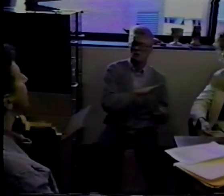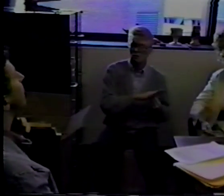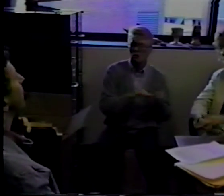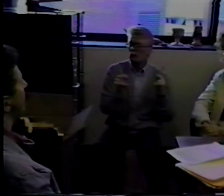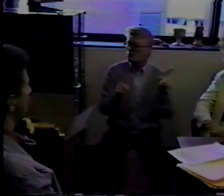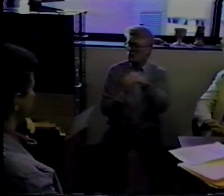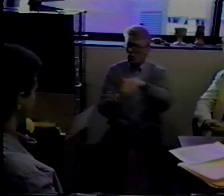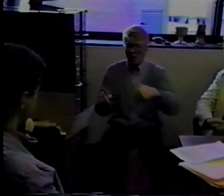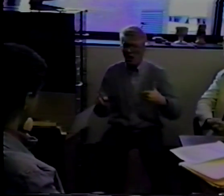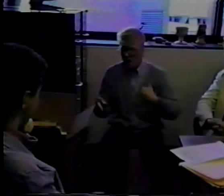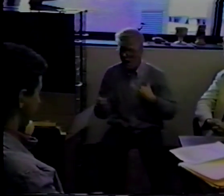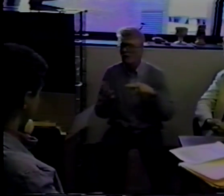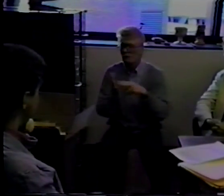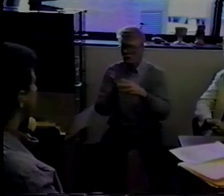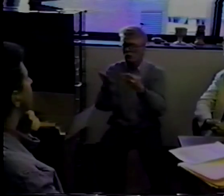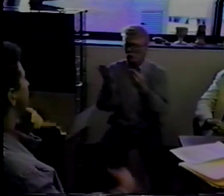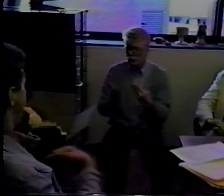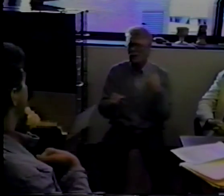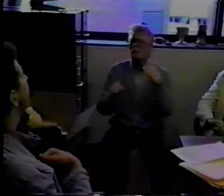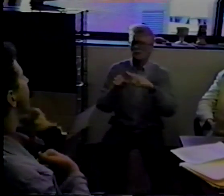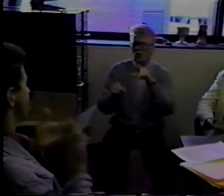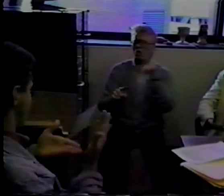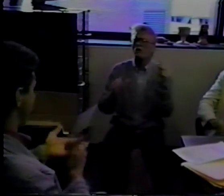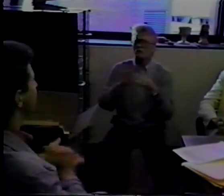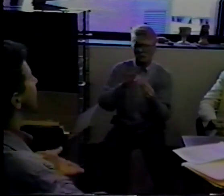can bring it in.